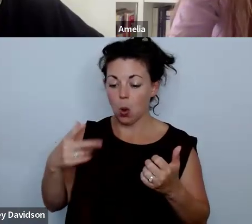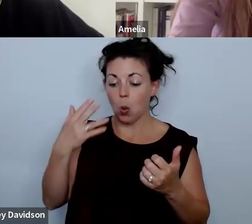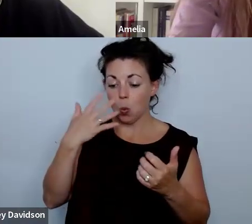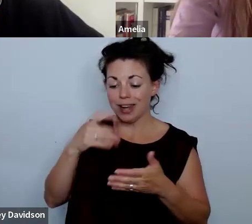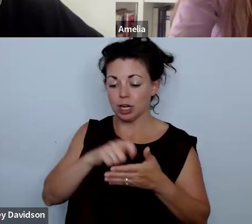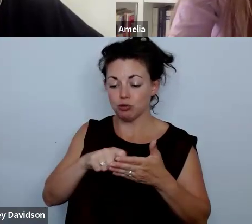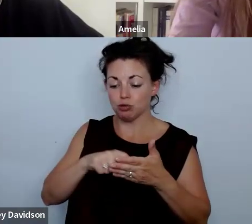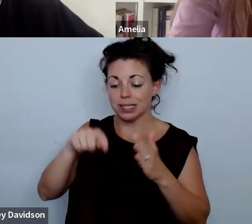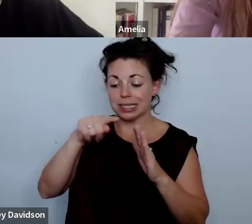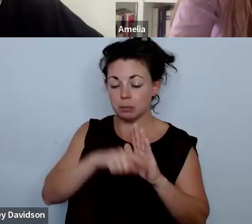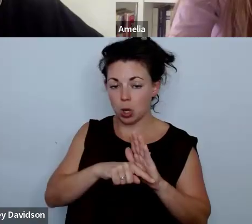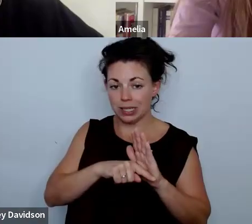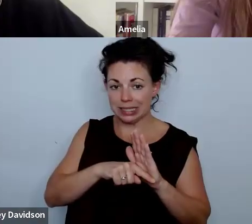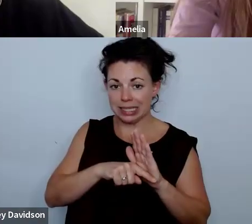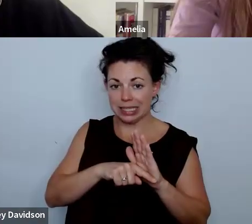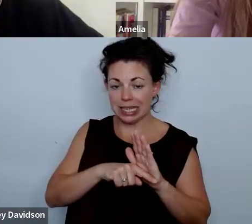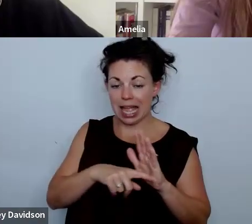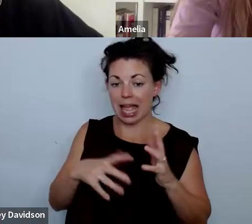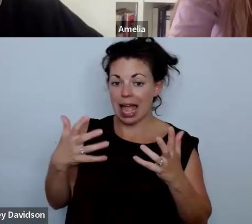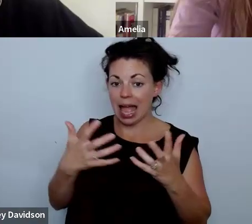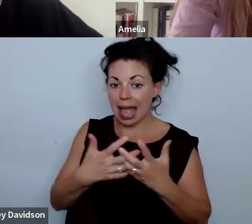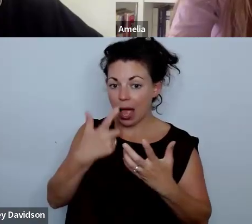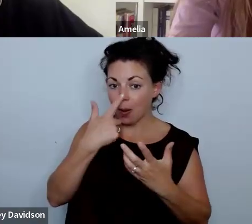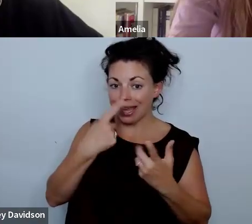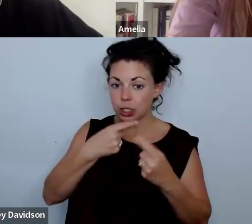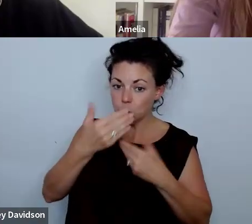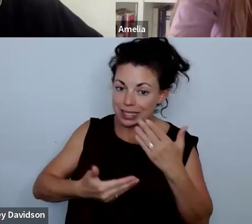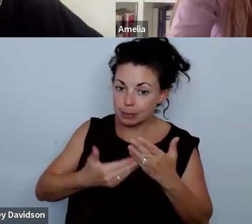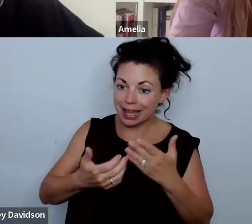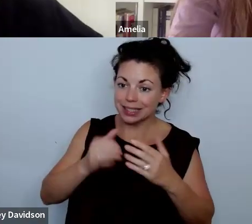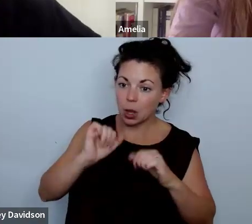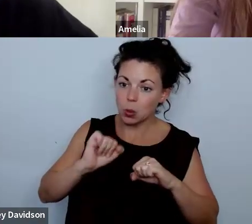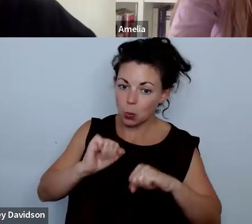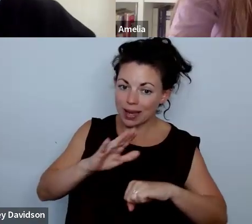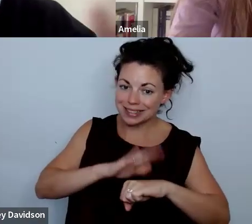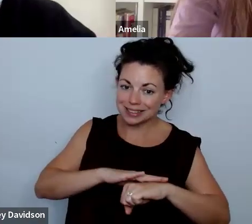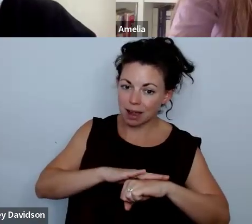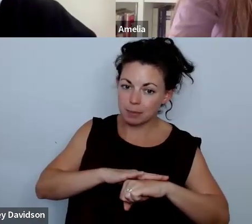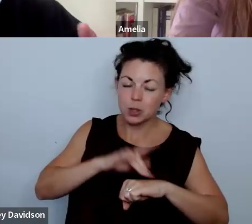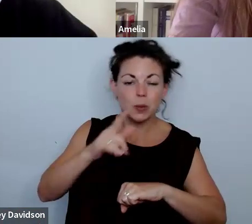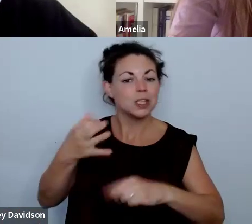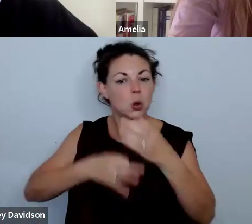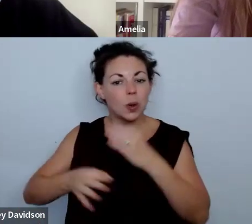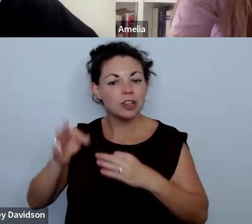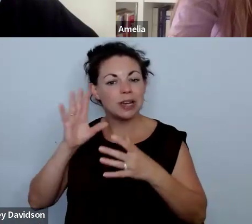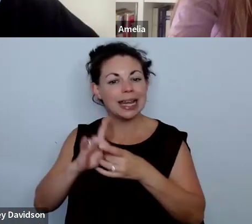which... So reading around the consultation, this is something that the government's acknowledged and the previous government